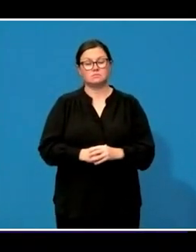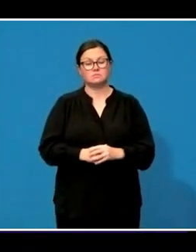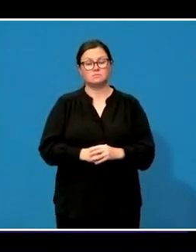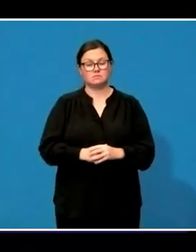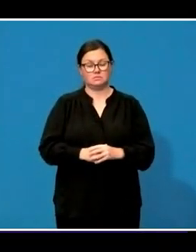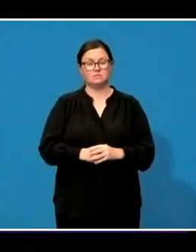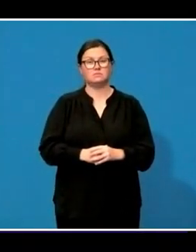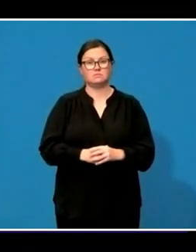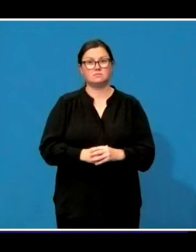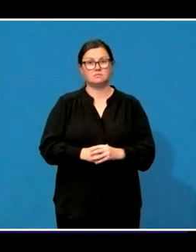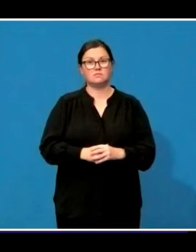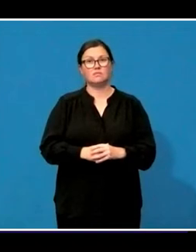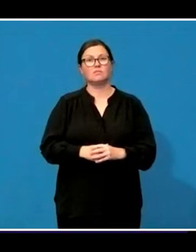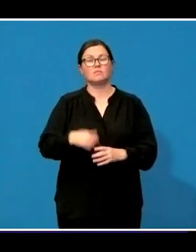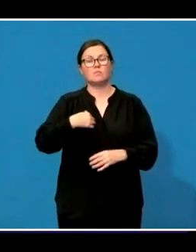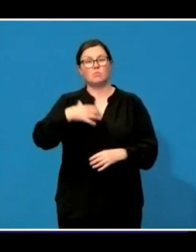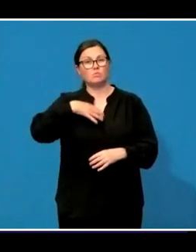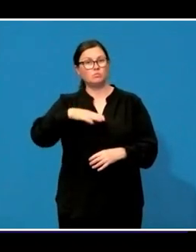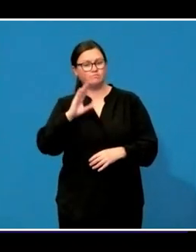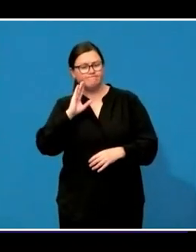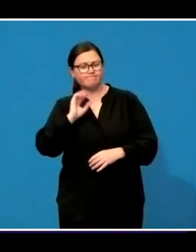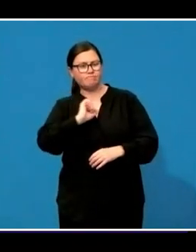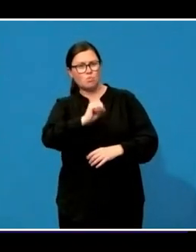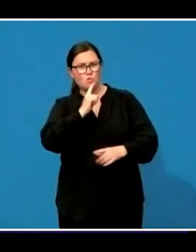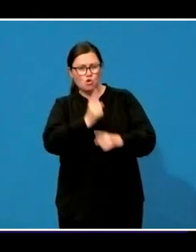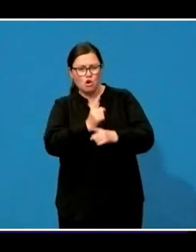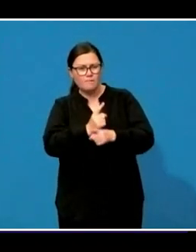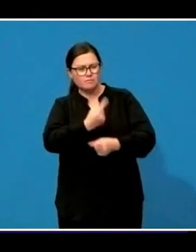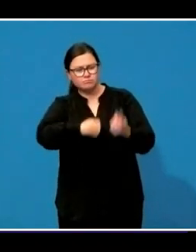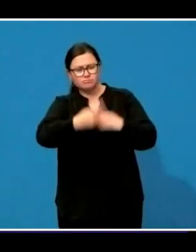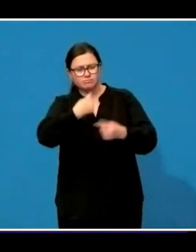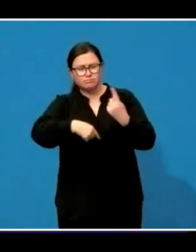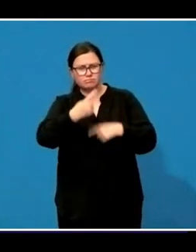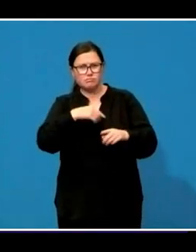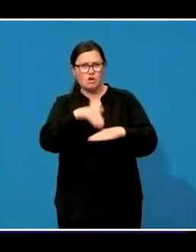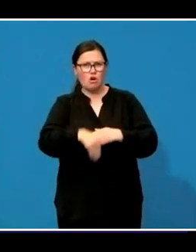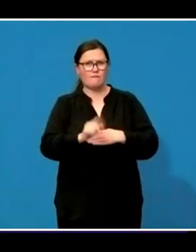on in relation to your impressions of the NDIS and how you think the Commissioners